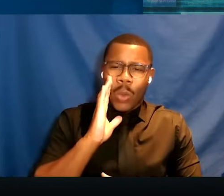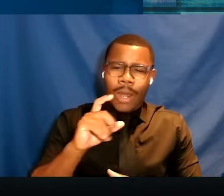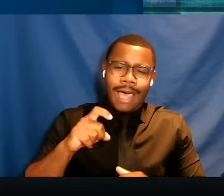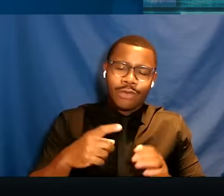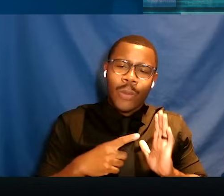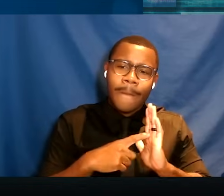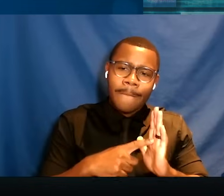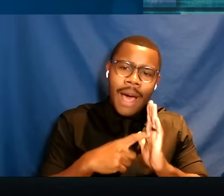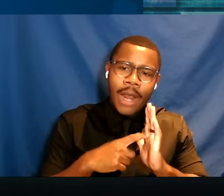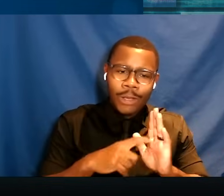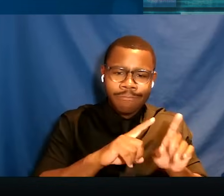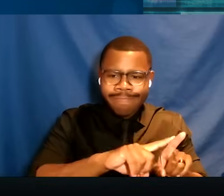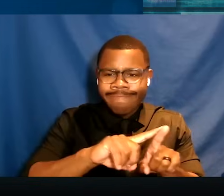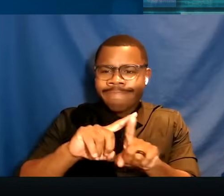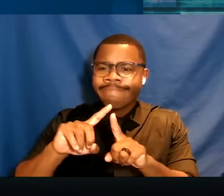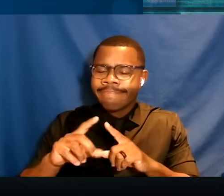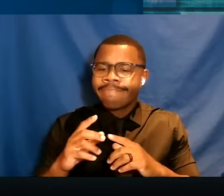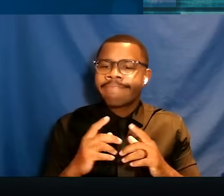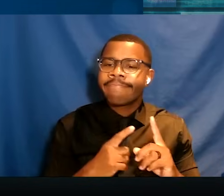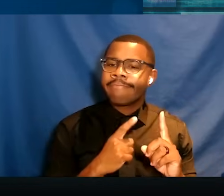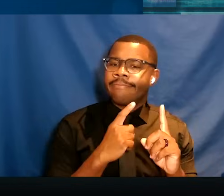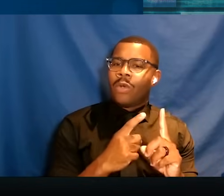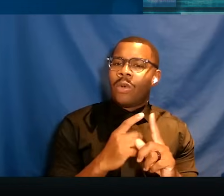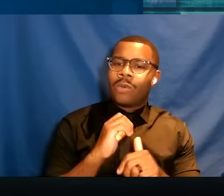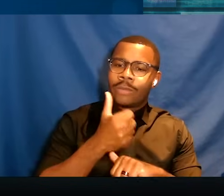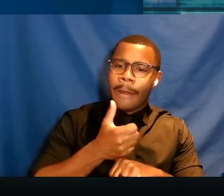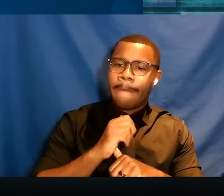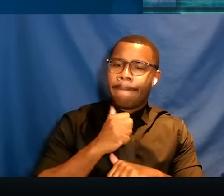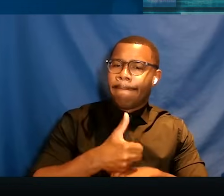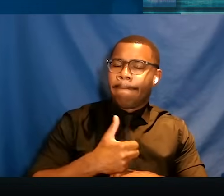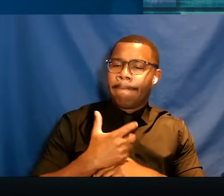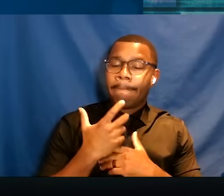And set some goals and see exactly how that will be distributed.